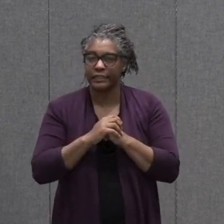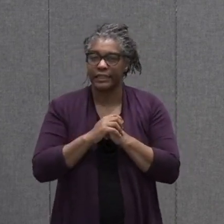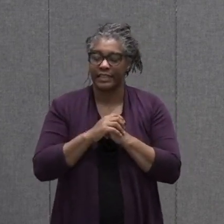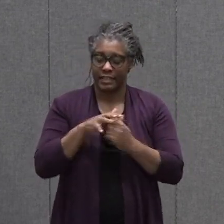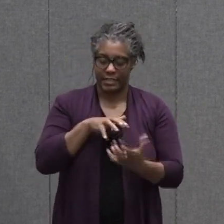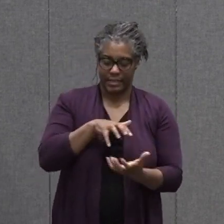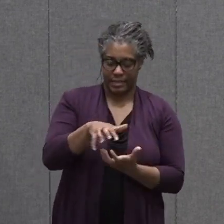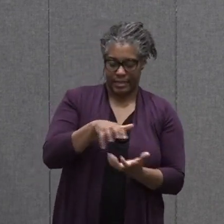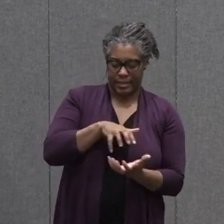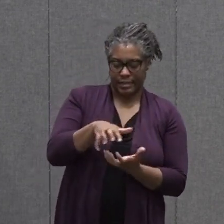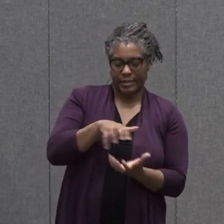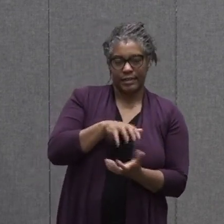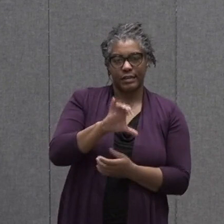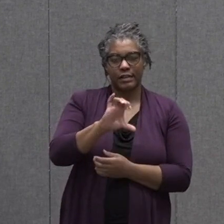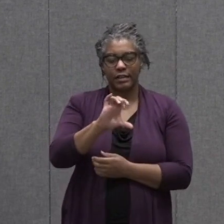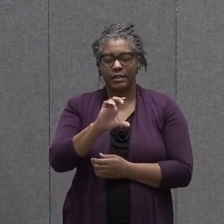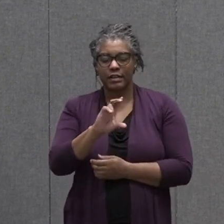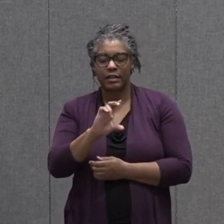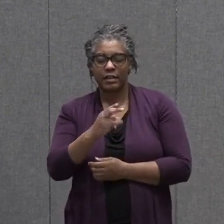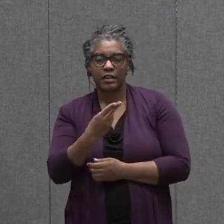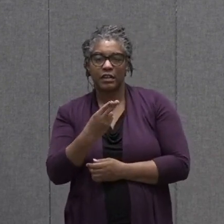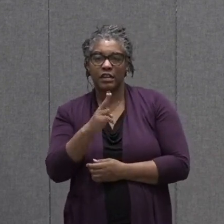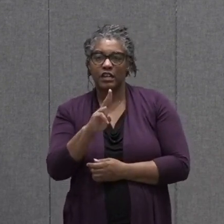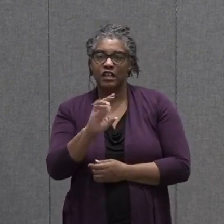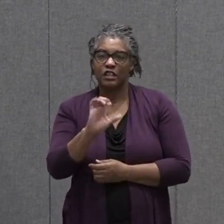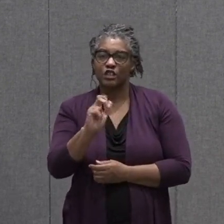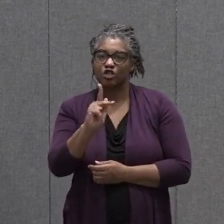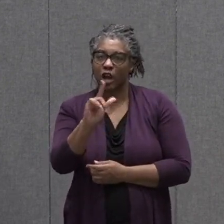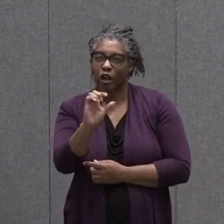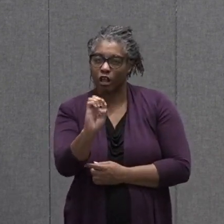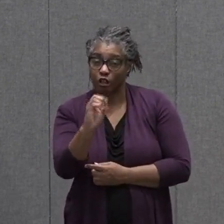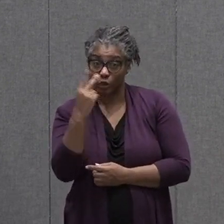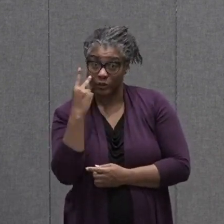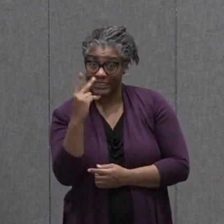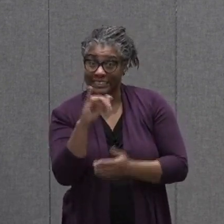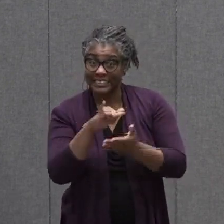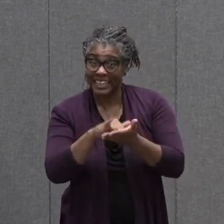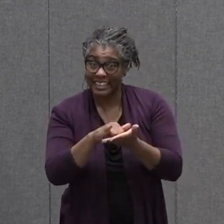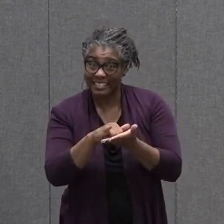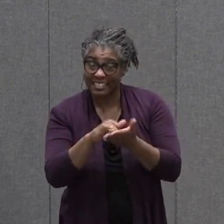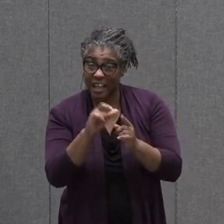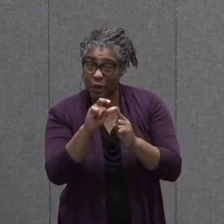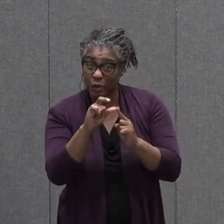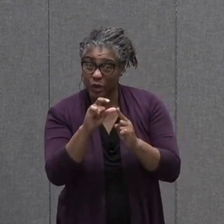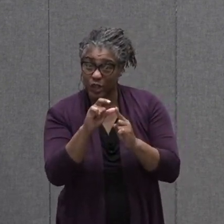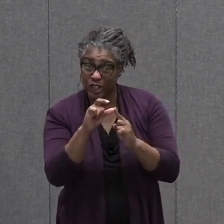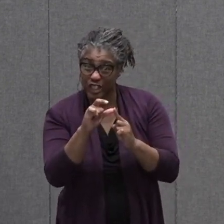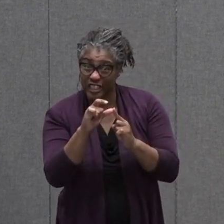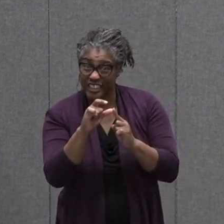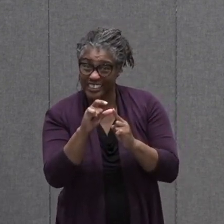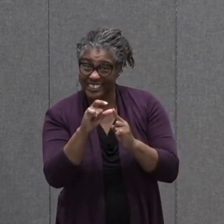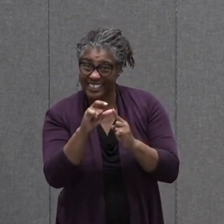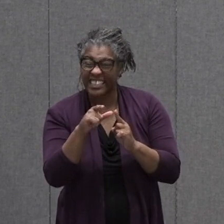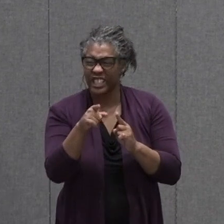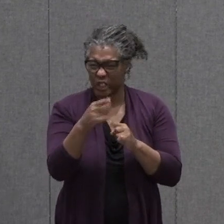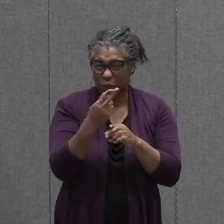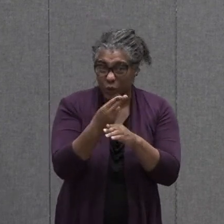Have you ever heard that word before in a book? Do you use that word when you're at home, talking to your moms and dads?